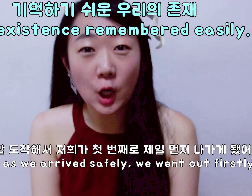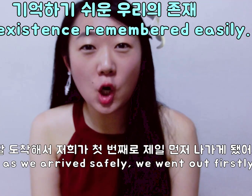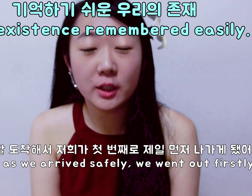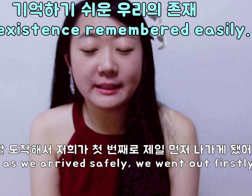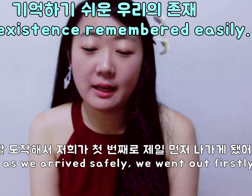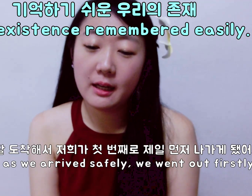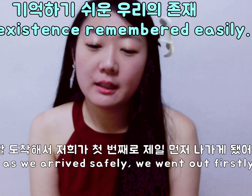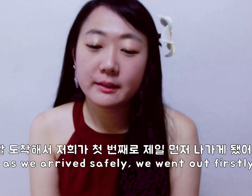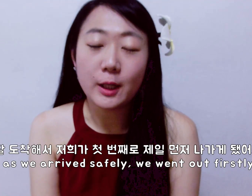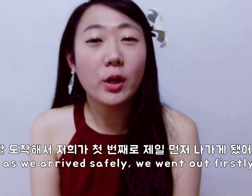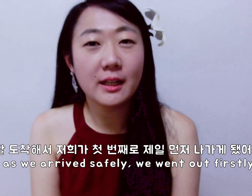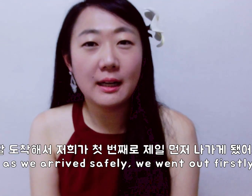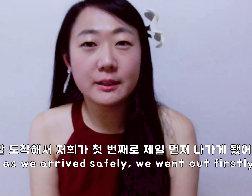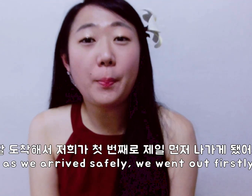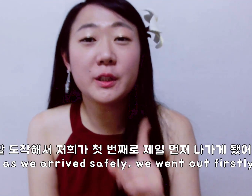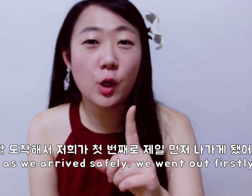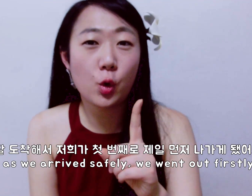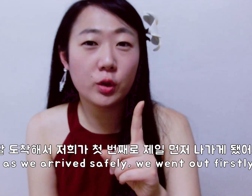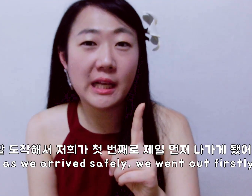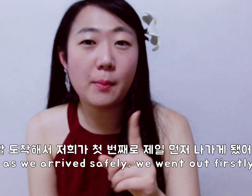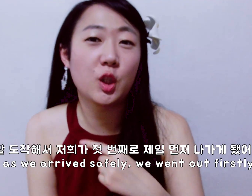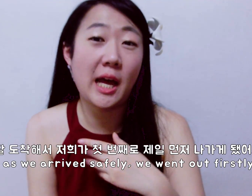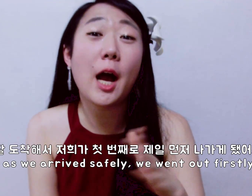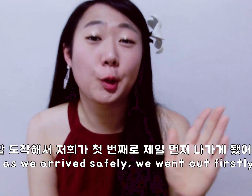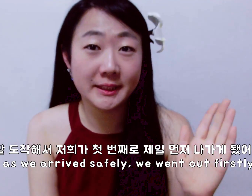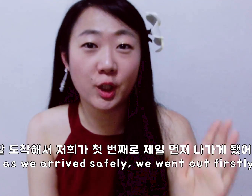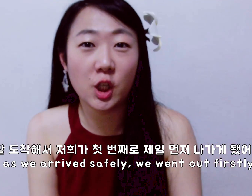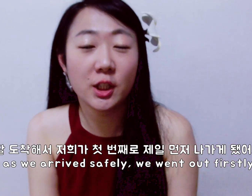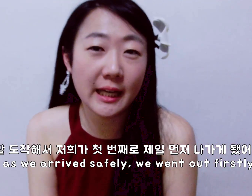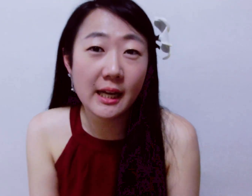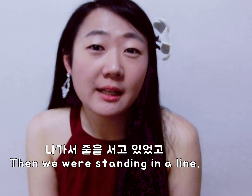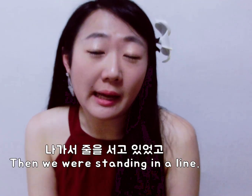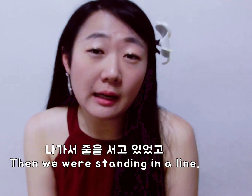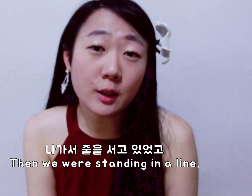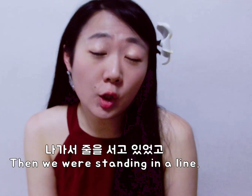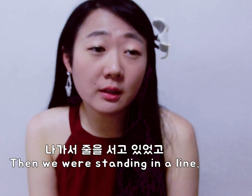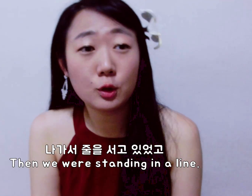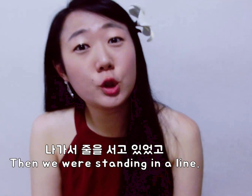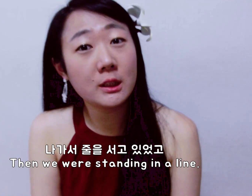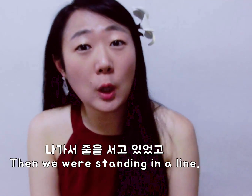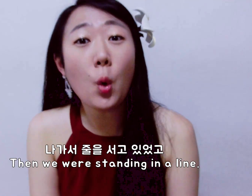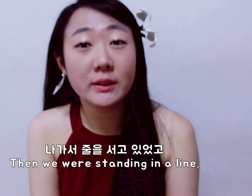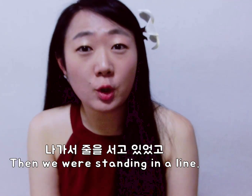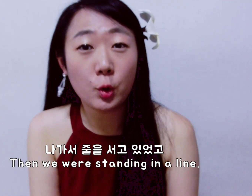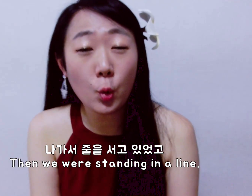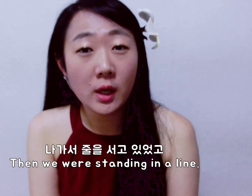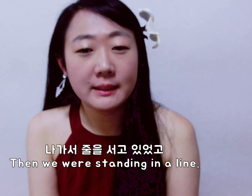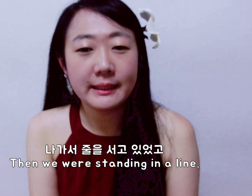사용하시던 등받이 팔걸이 원 위치 로 도와주세요please help us to make